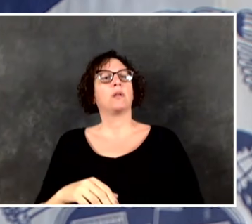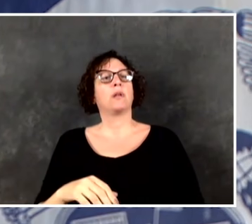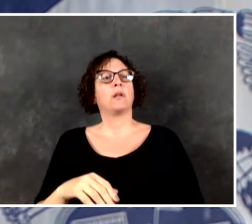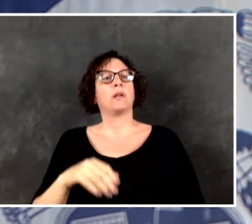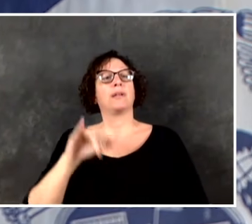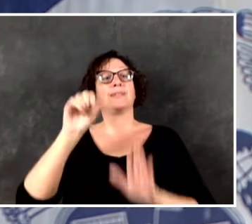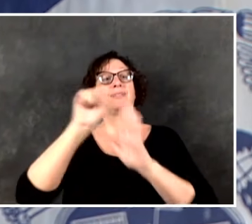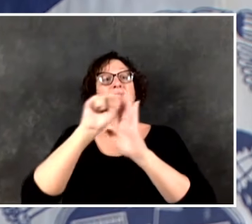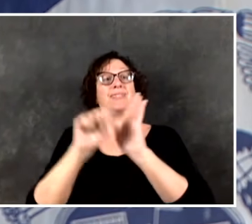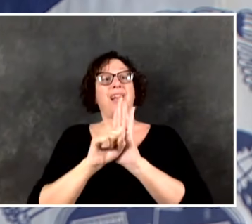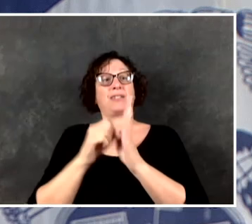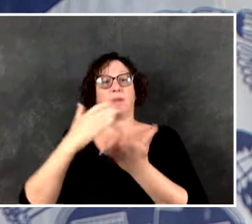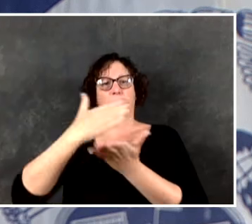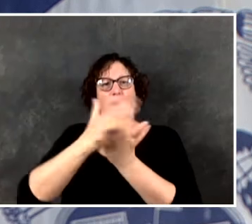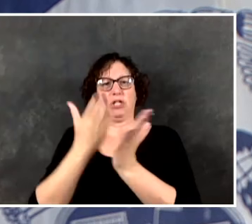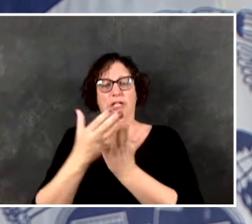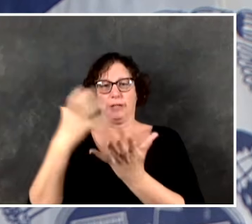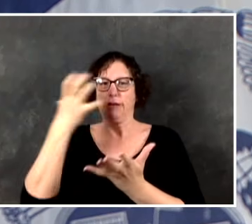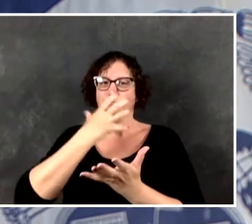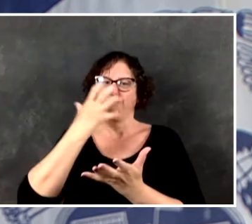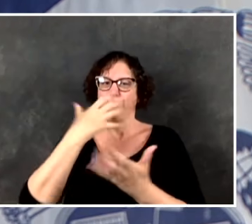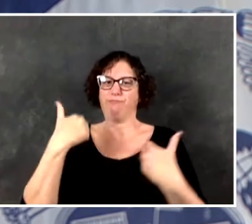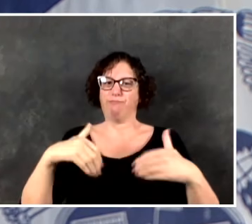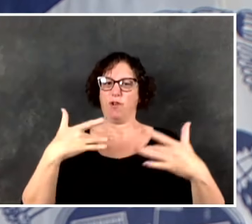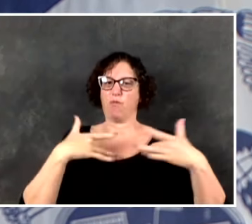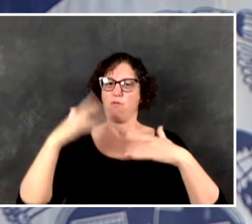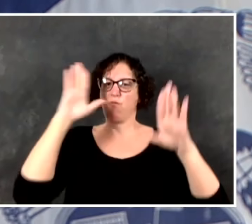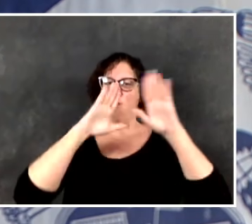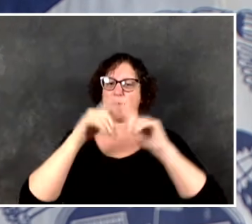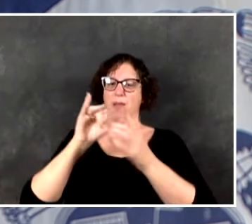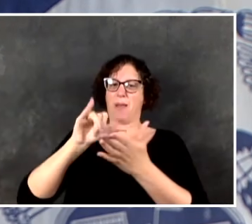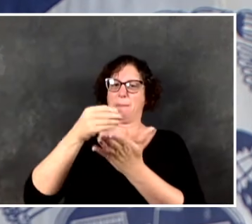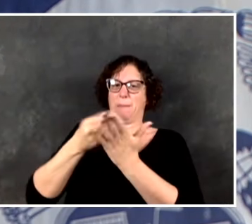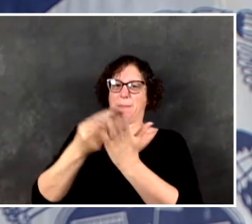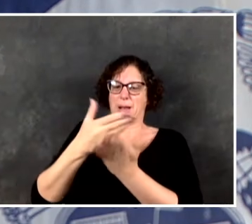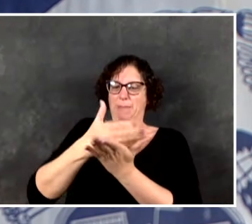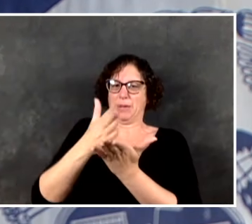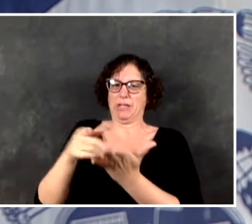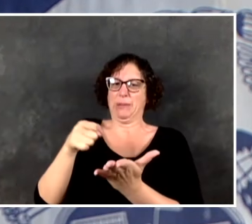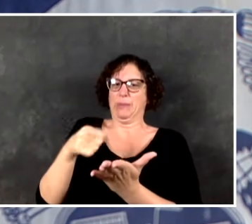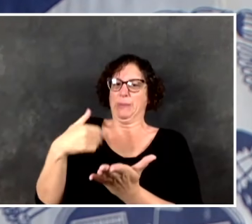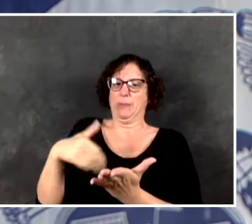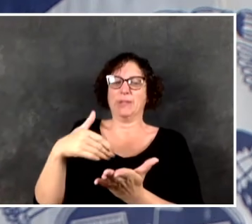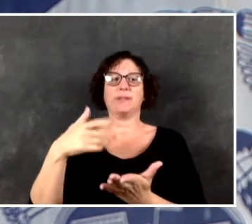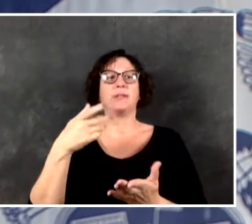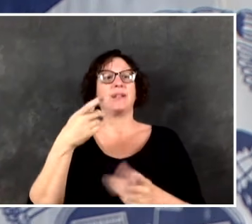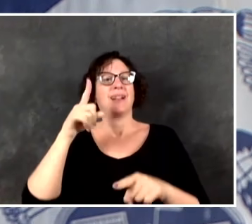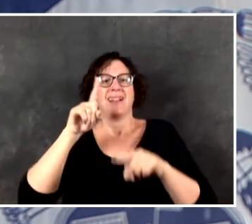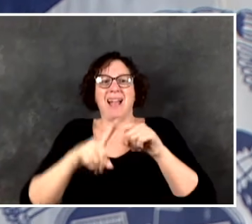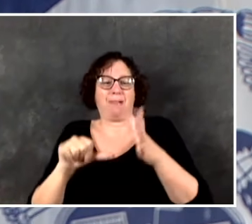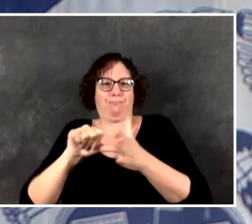ISSUES WILL BE A BIGPA RTS A WE GO FURTHER INTO THIS DISCUSSION. STAET BUDGET I'M